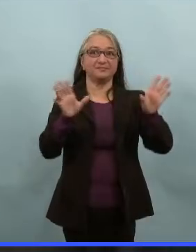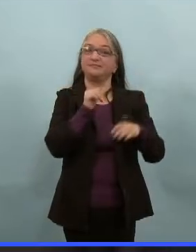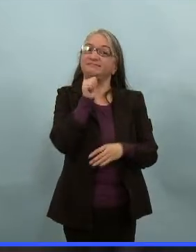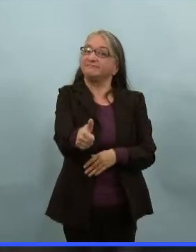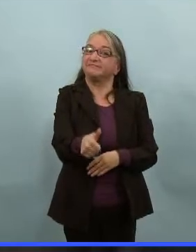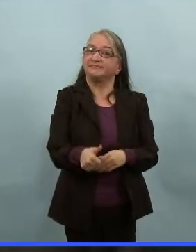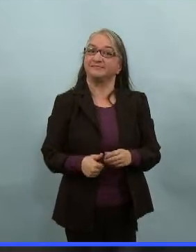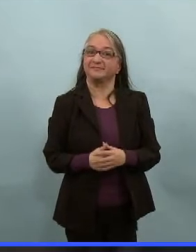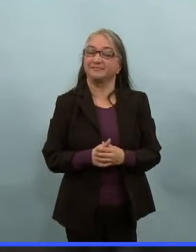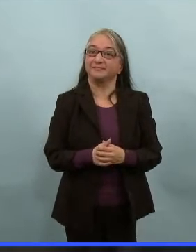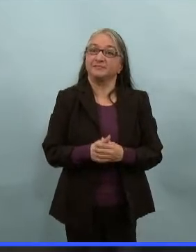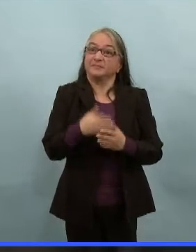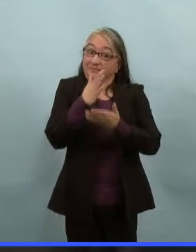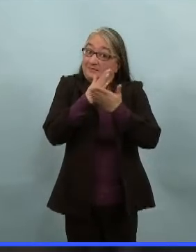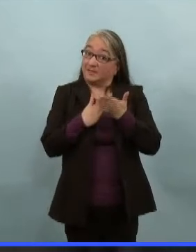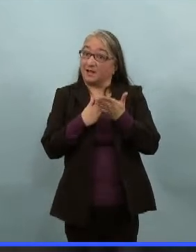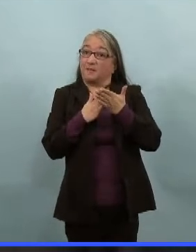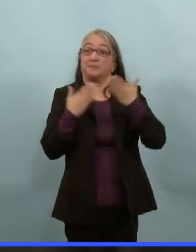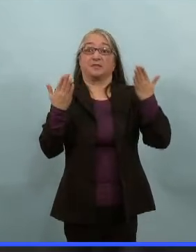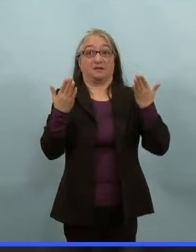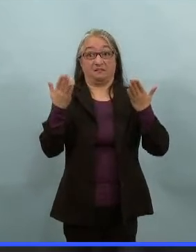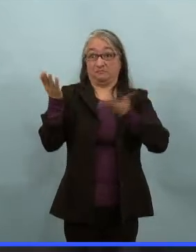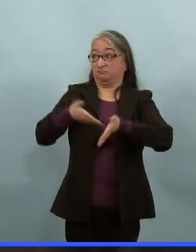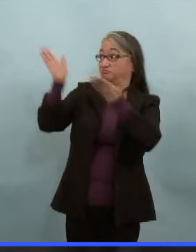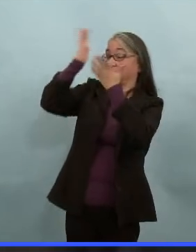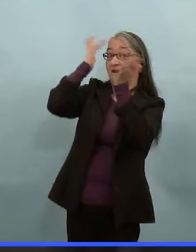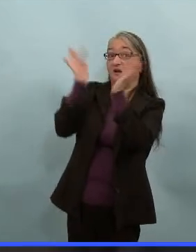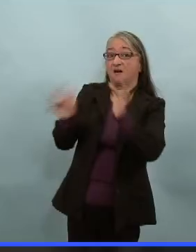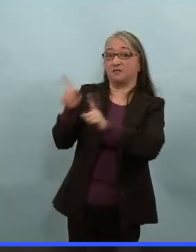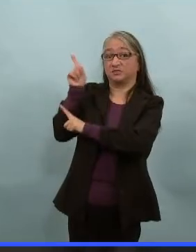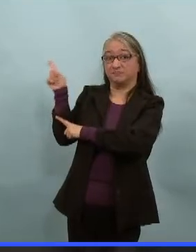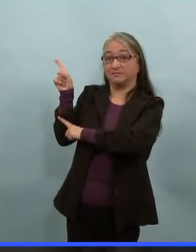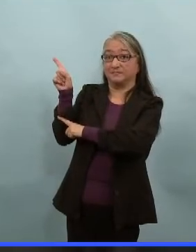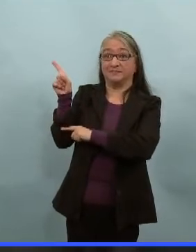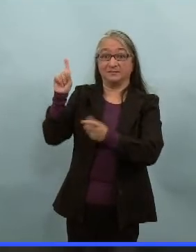at all in relation to hospitalizations but is that very good data so we're trying to look at